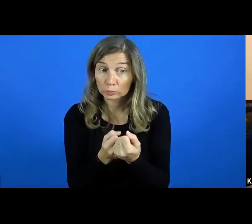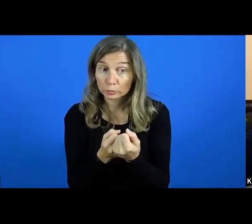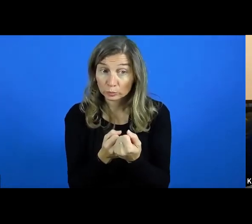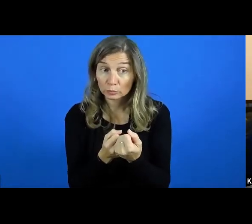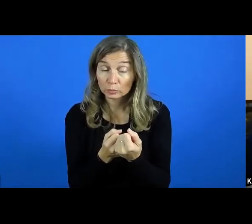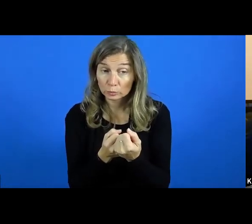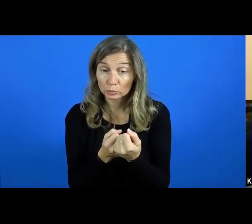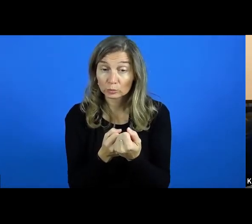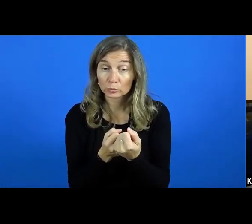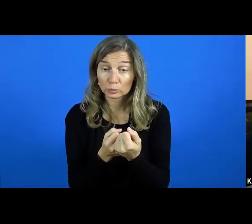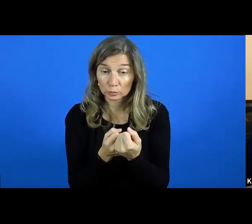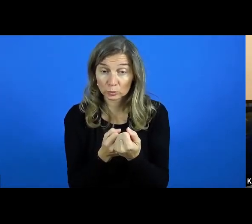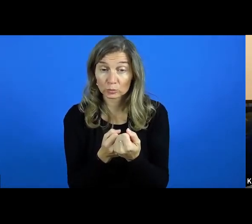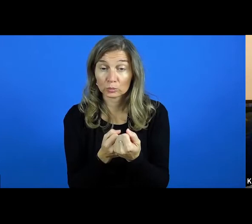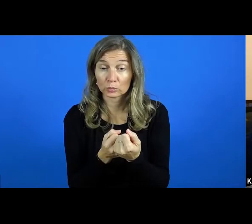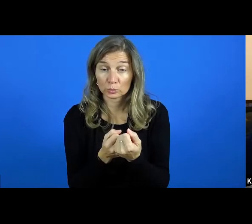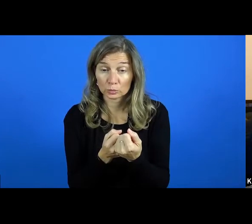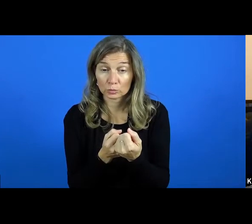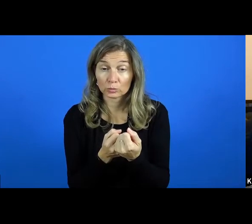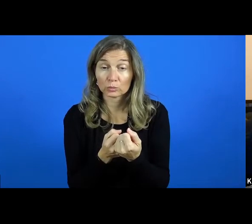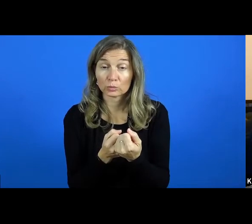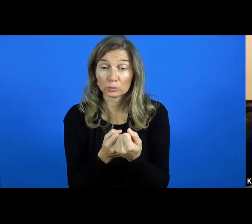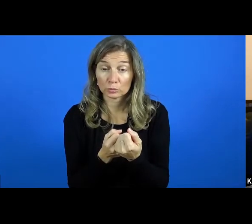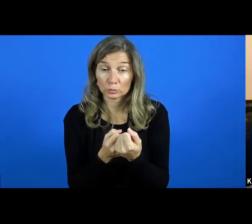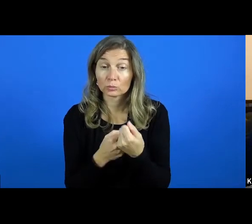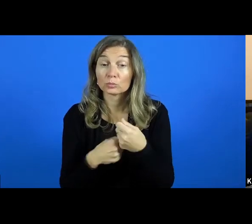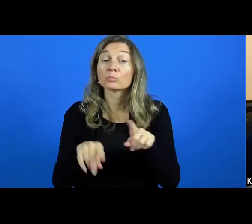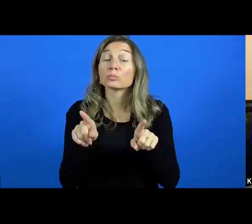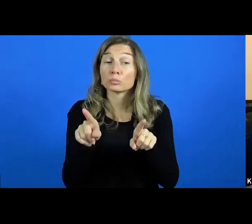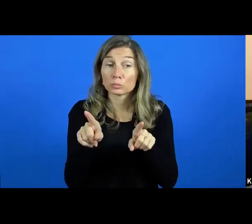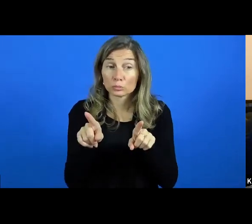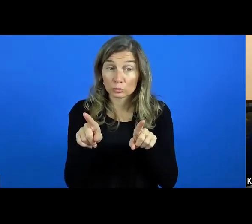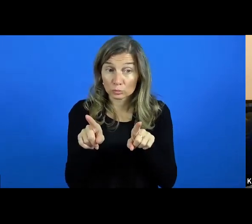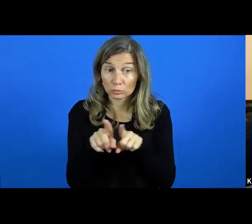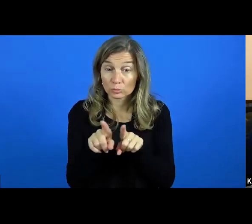providing social care services for more than 50 persons